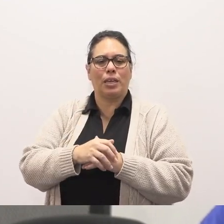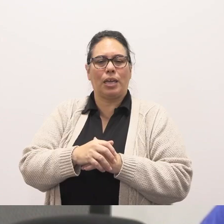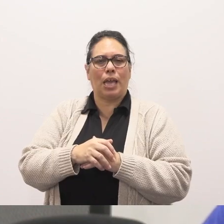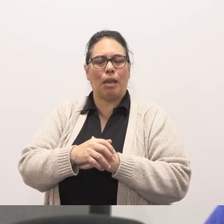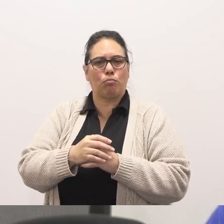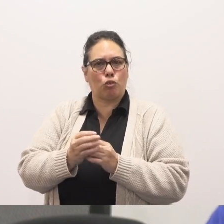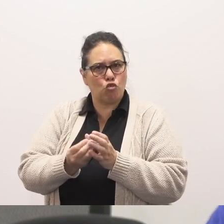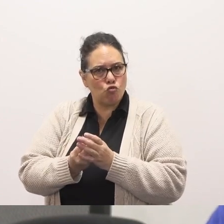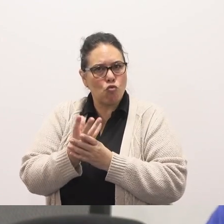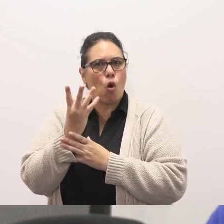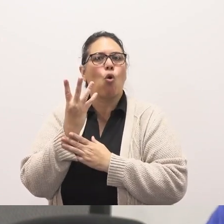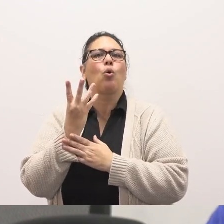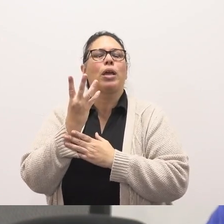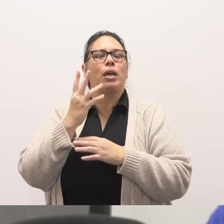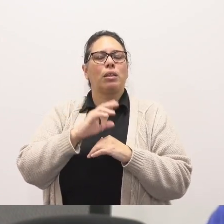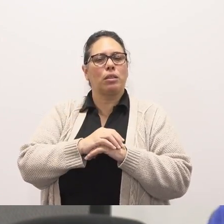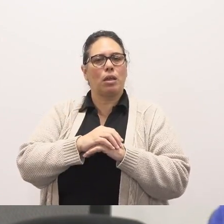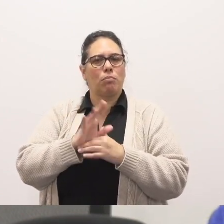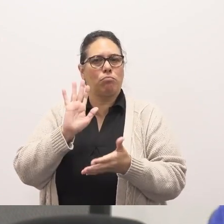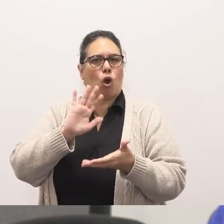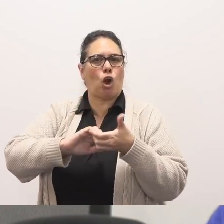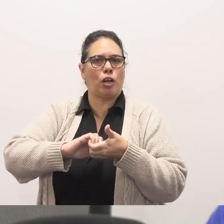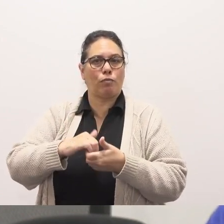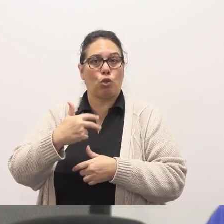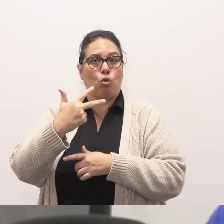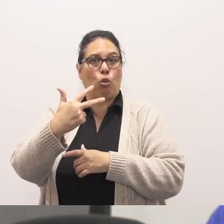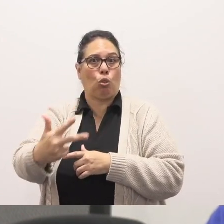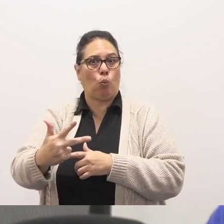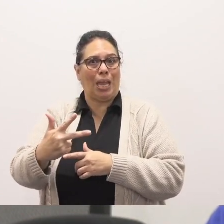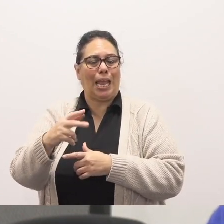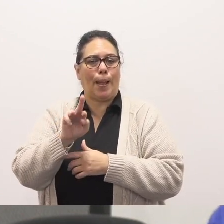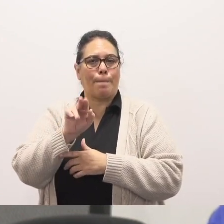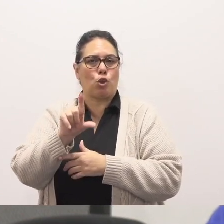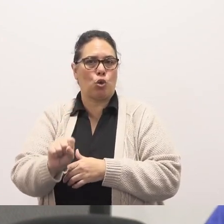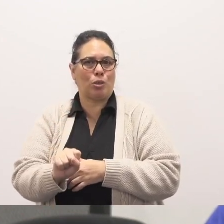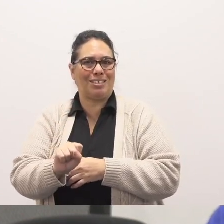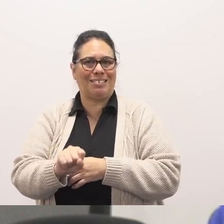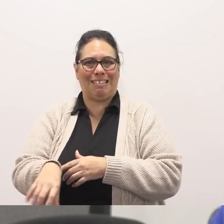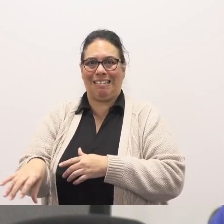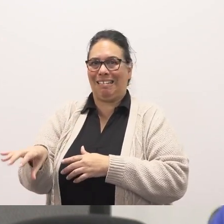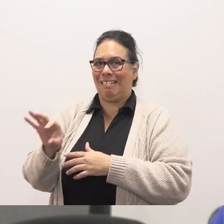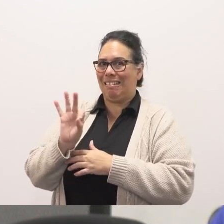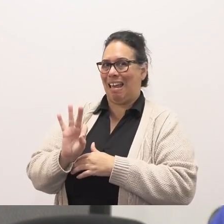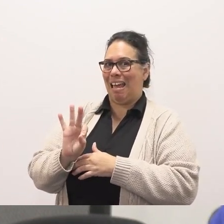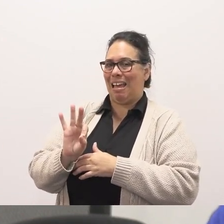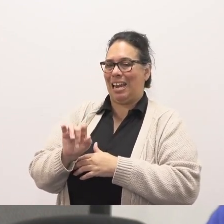to three murals at Renaissance and nine at Lowell and Rogers. I was shocked to learn a few weeks later that LBUSD